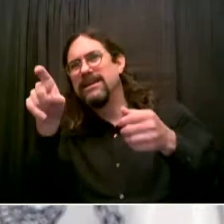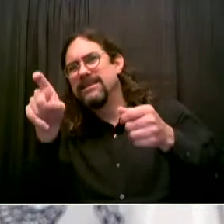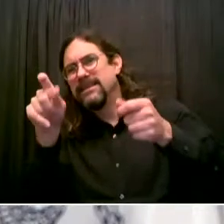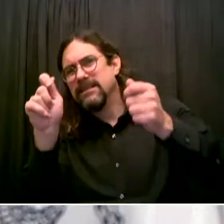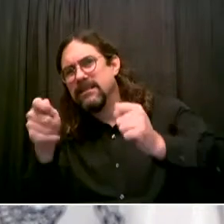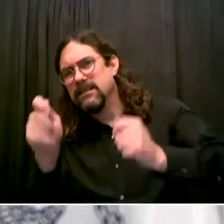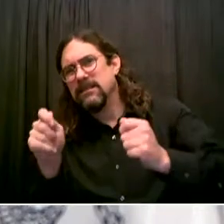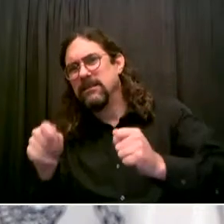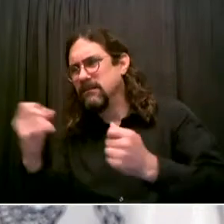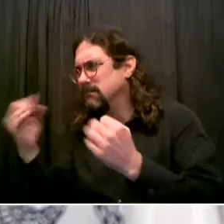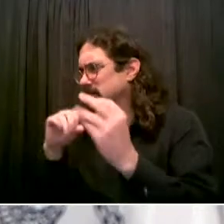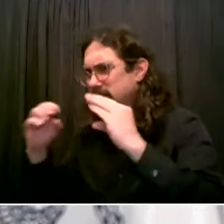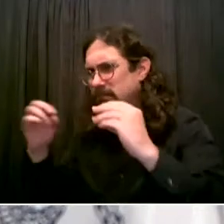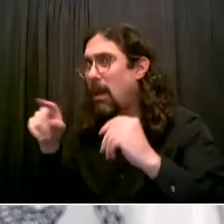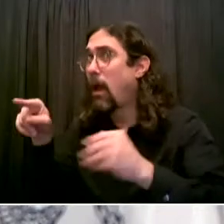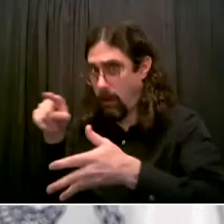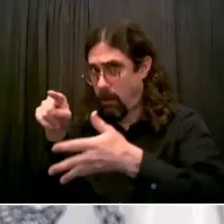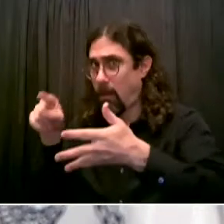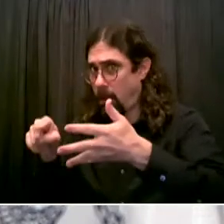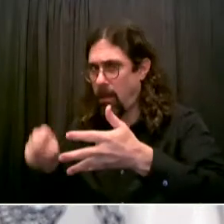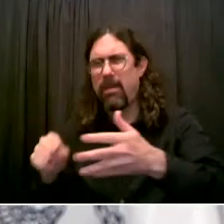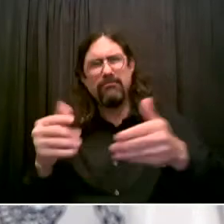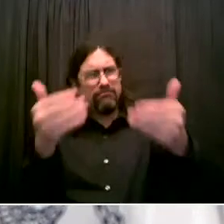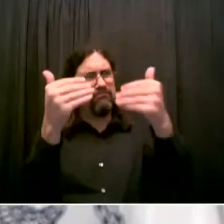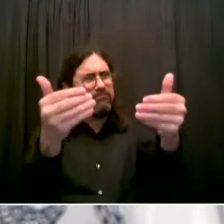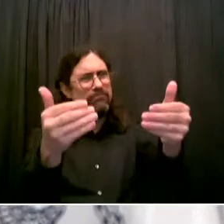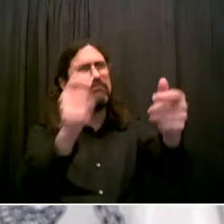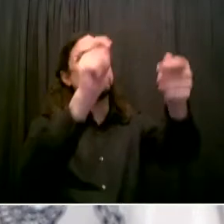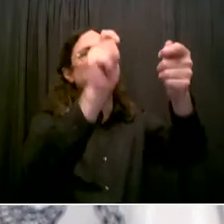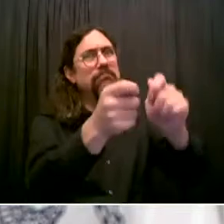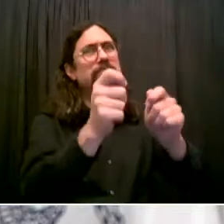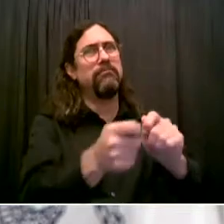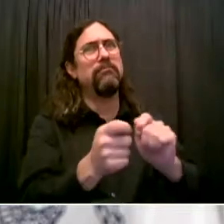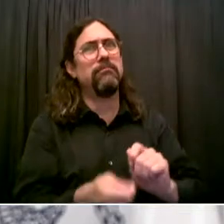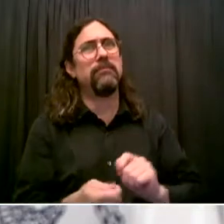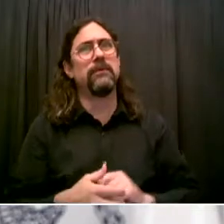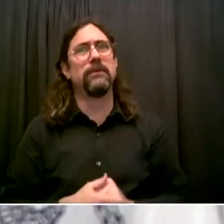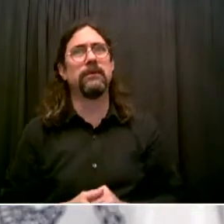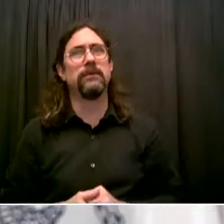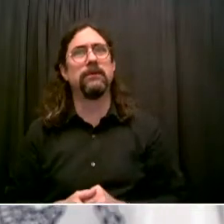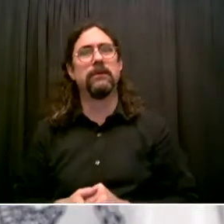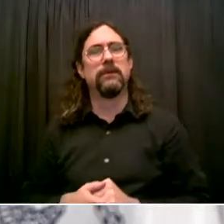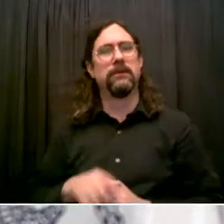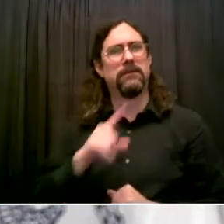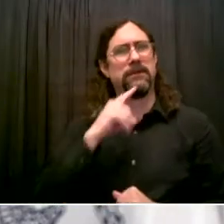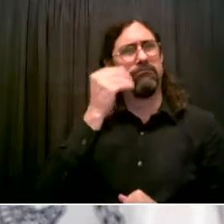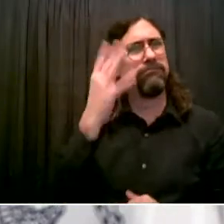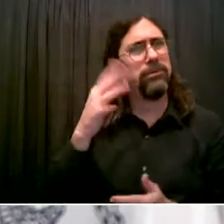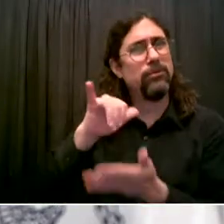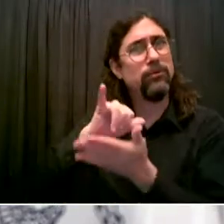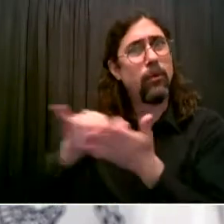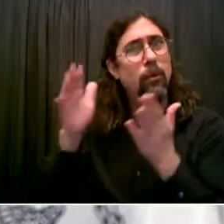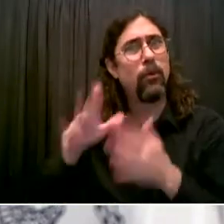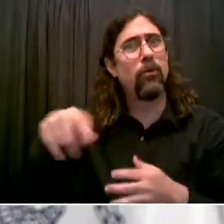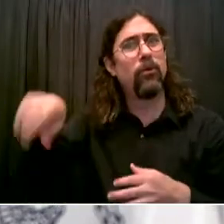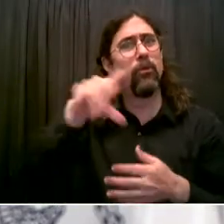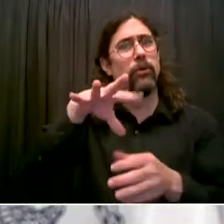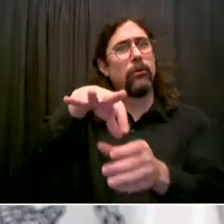THIS IS THE NEW YORK CITY SPIRIT . WE ARE GOING